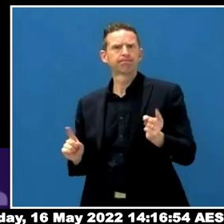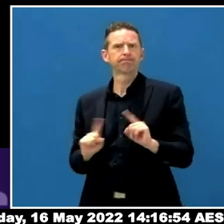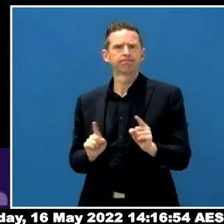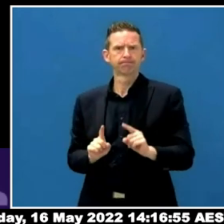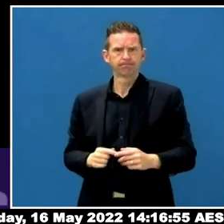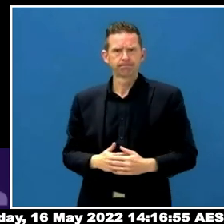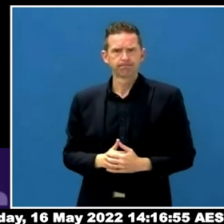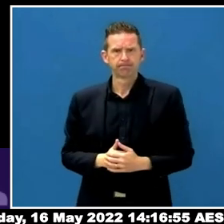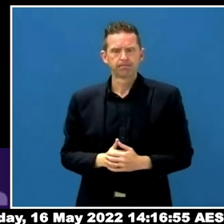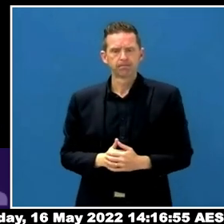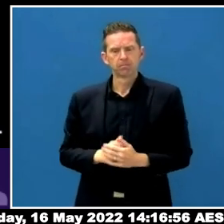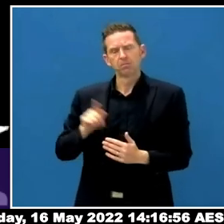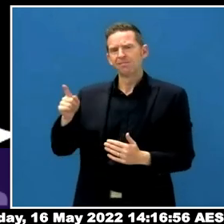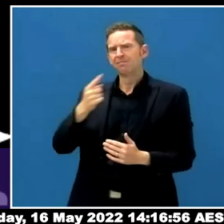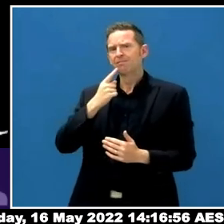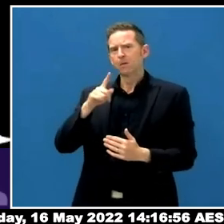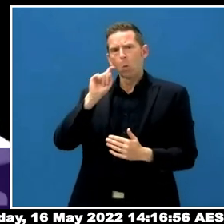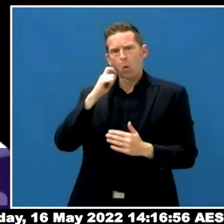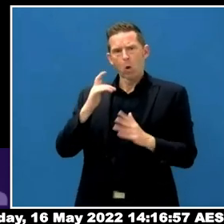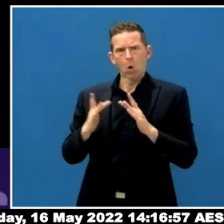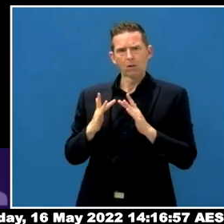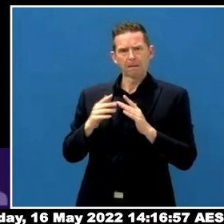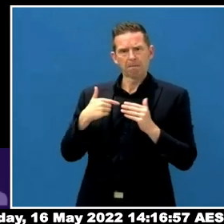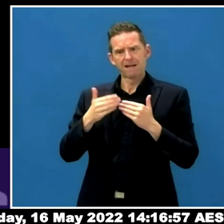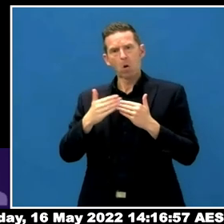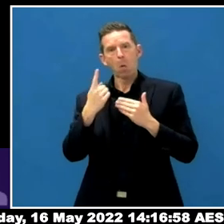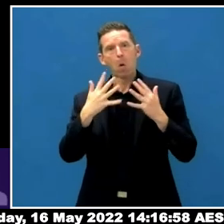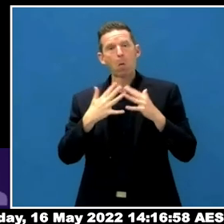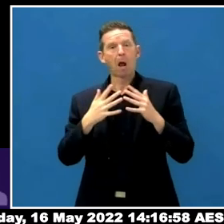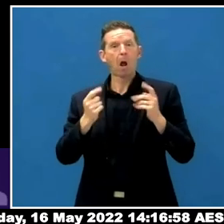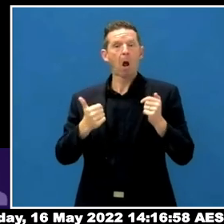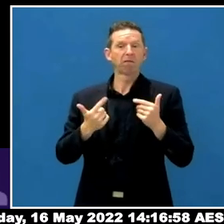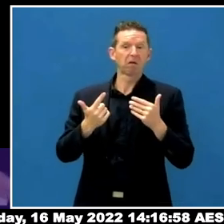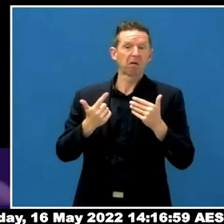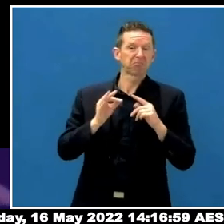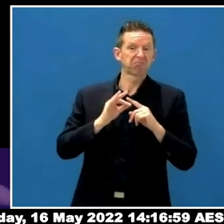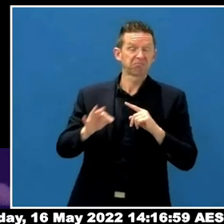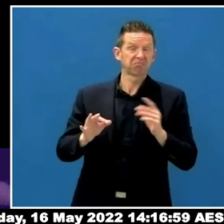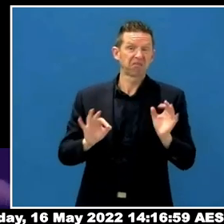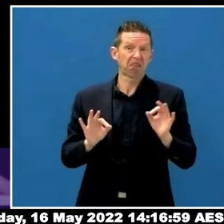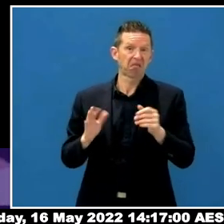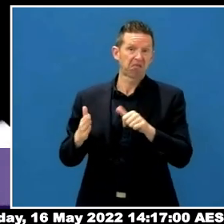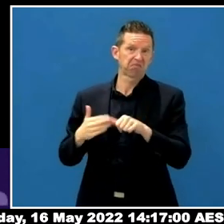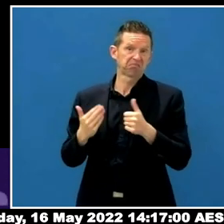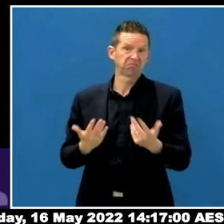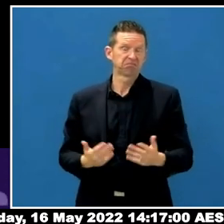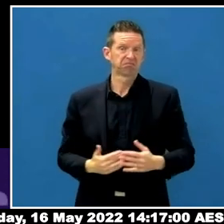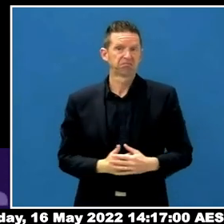within a week, which I never heard anything back. Alright.